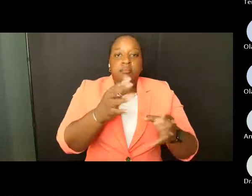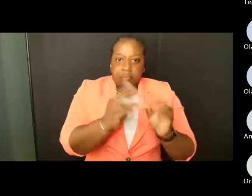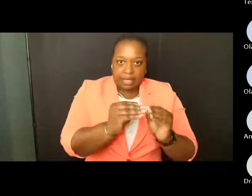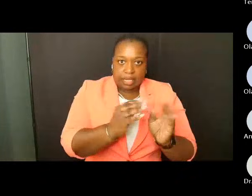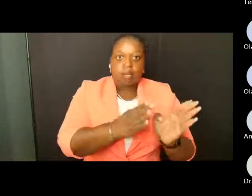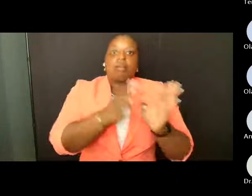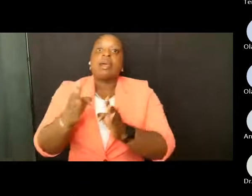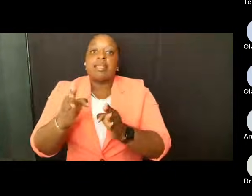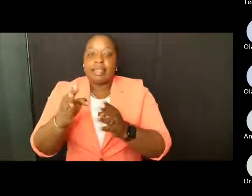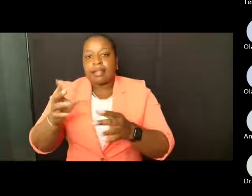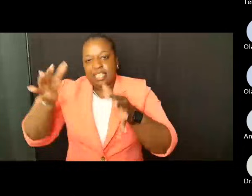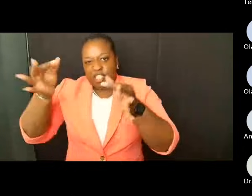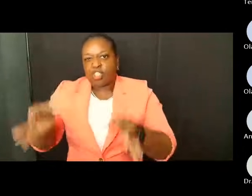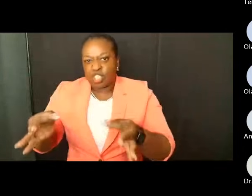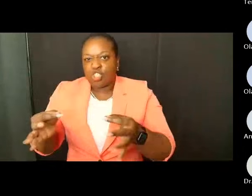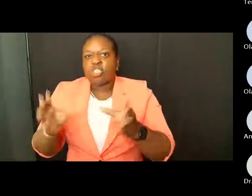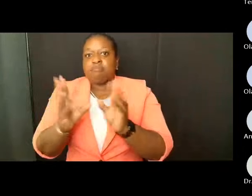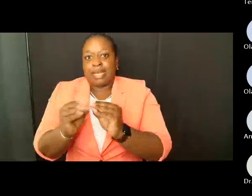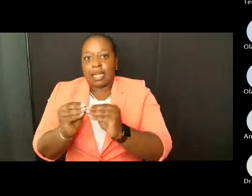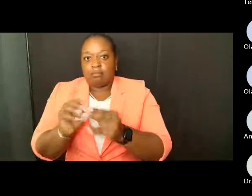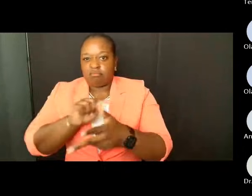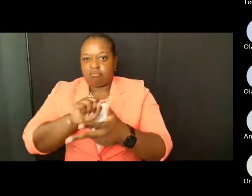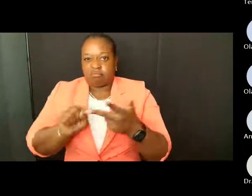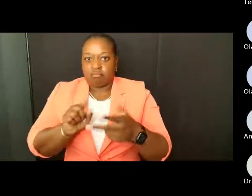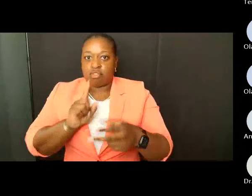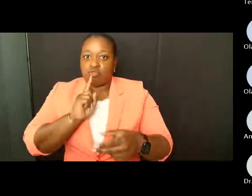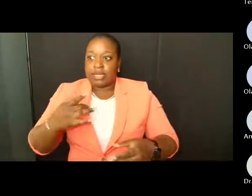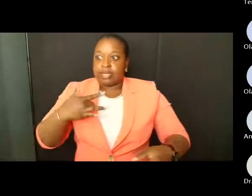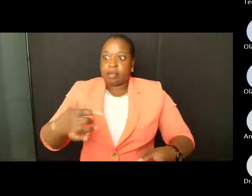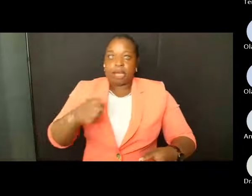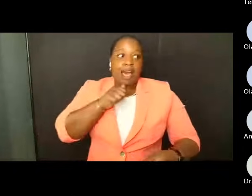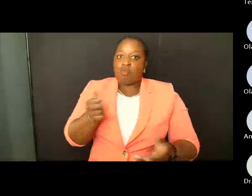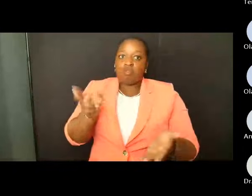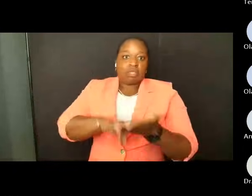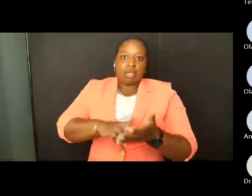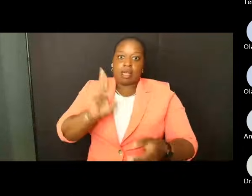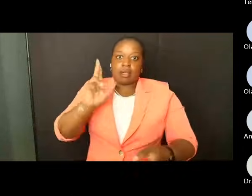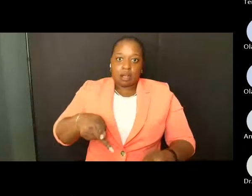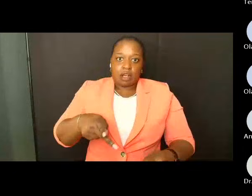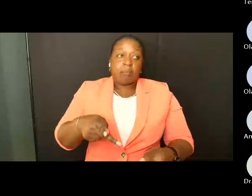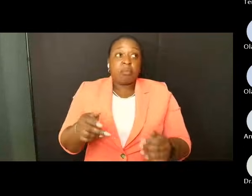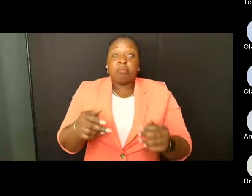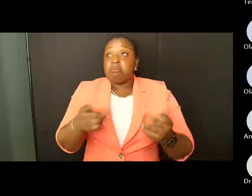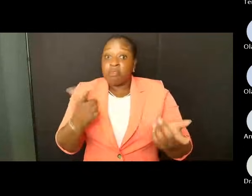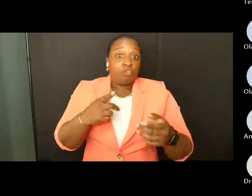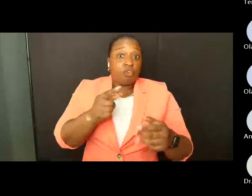typically, I won't sign anybody up for treatment without at least four meetings.